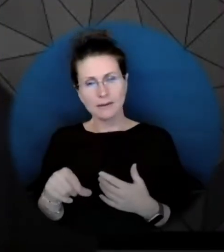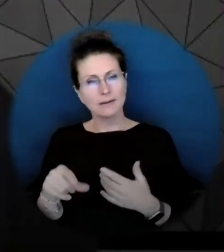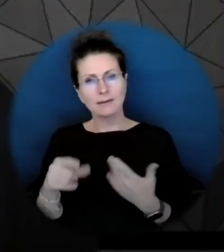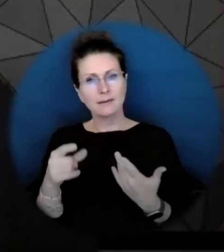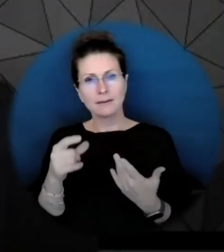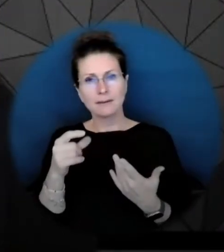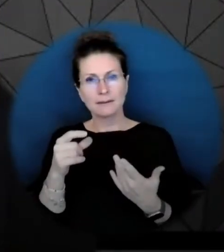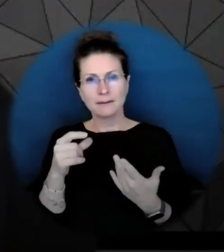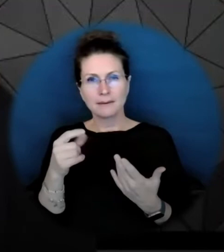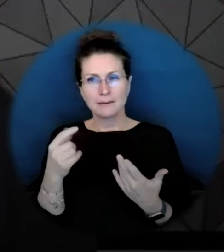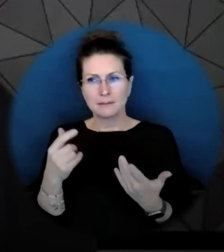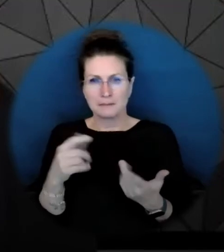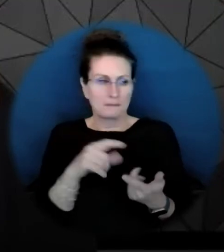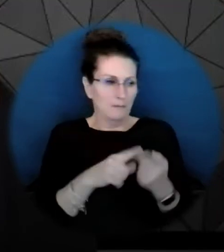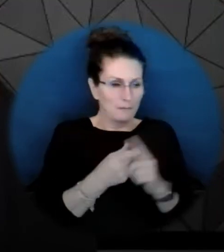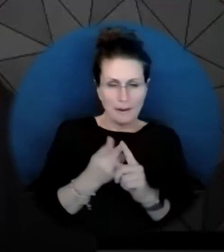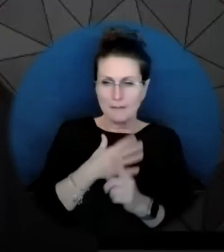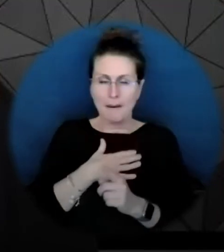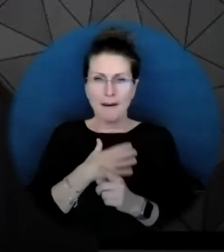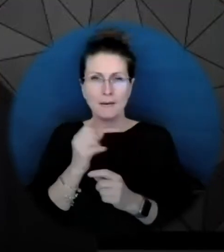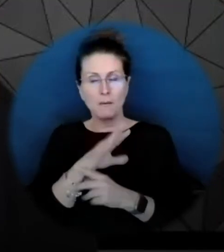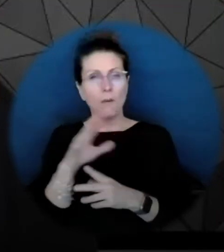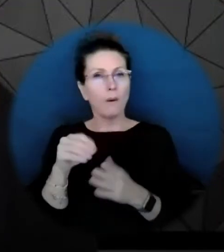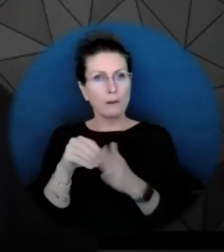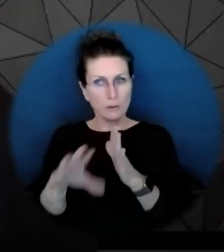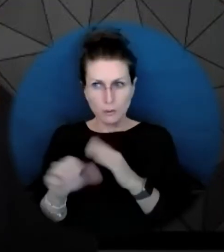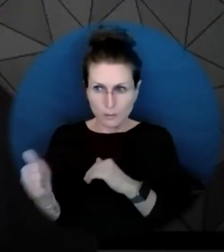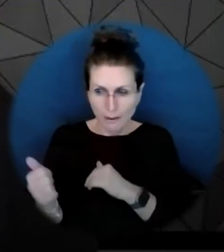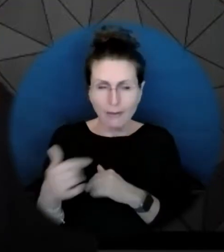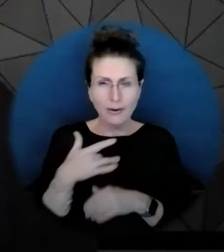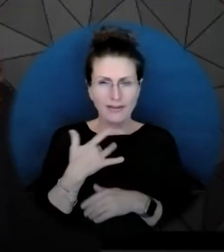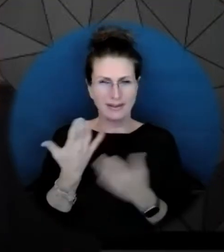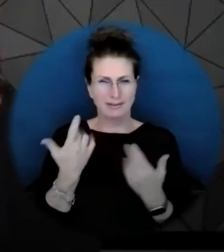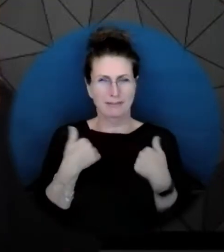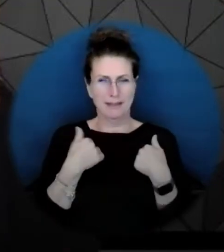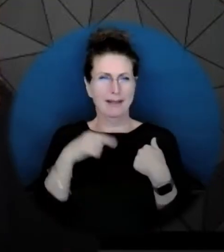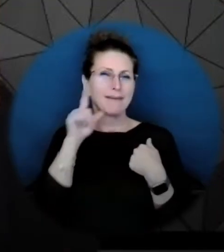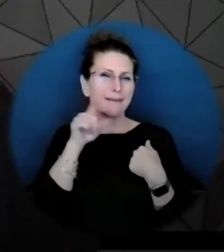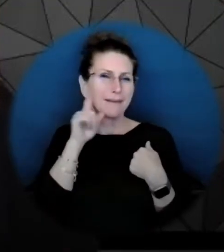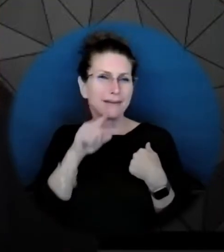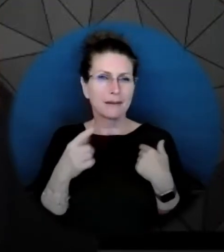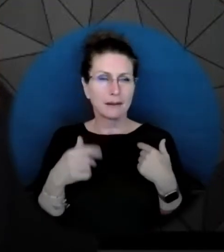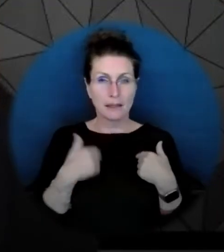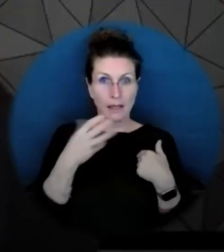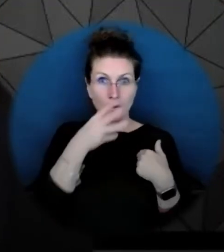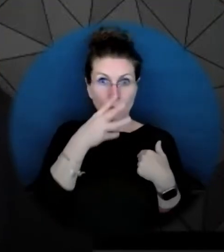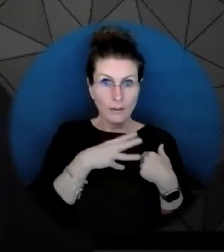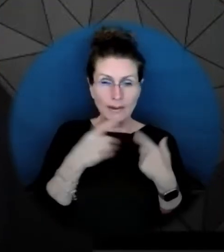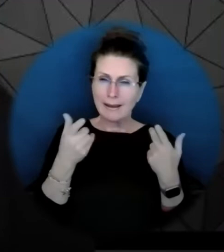and at times friends, made me feel the imposter syndrome. This is not something I want younger women to experience